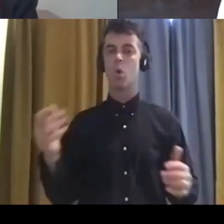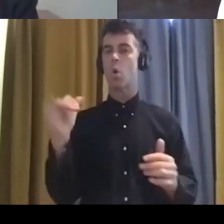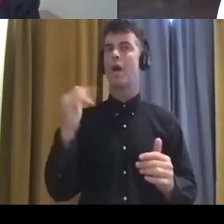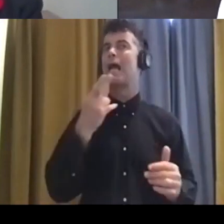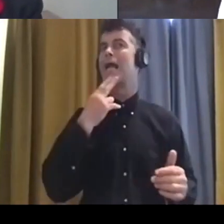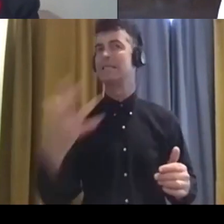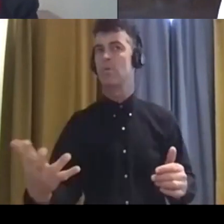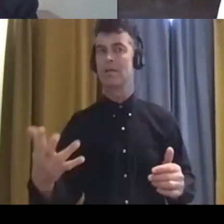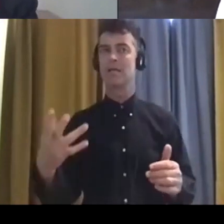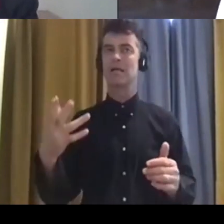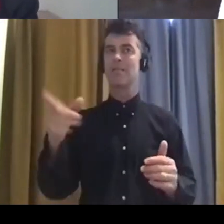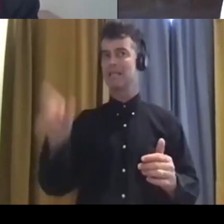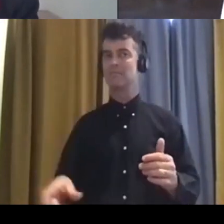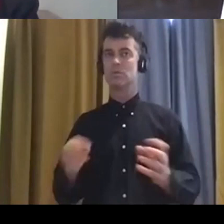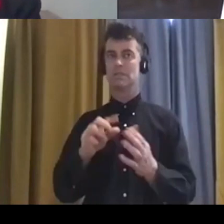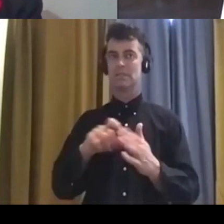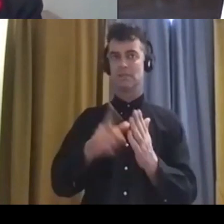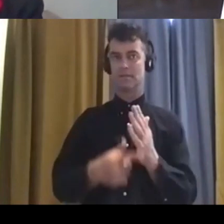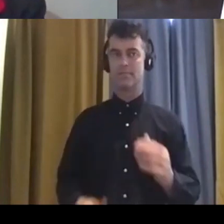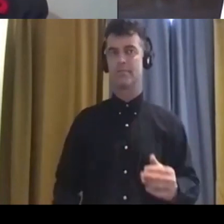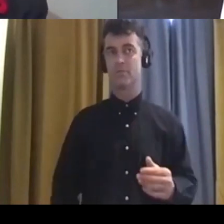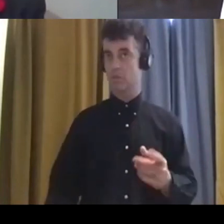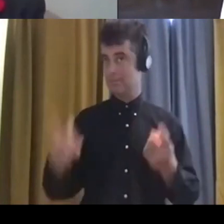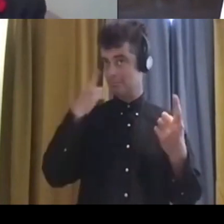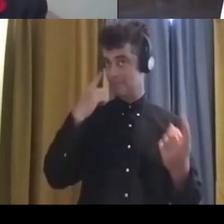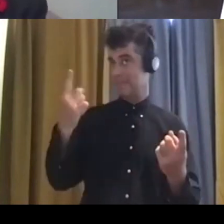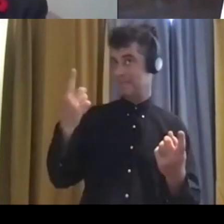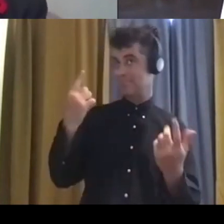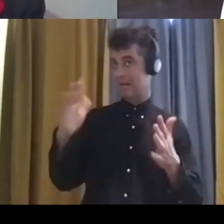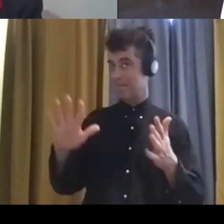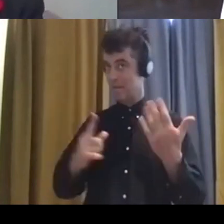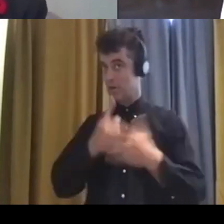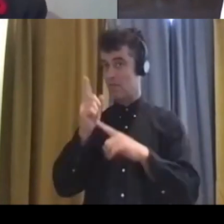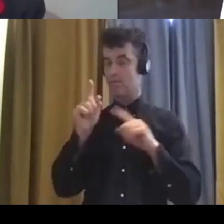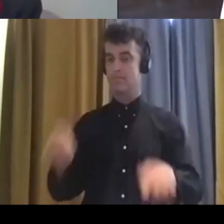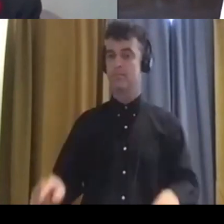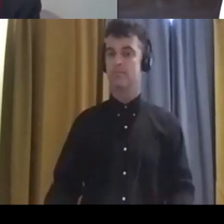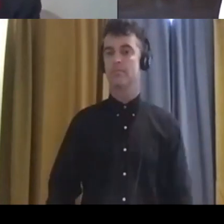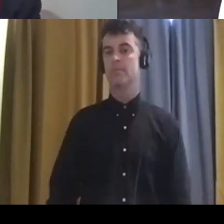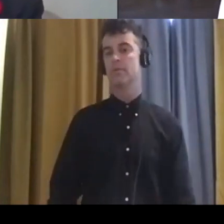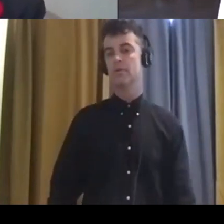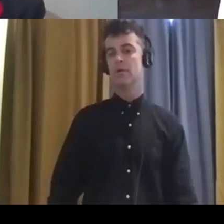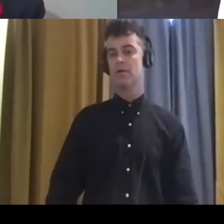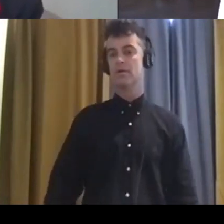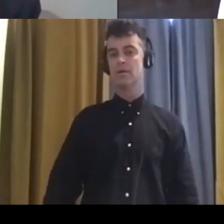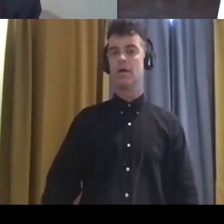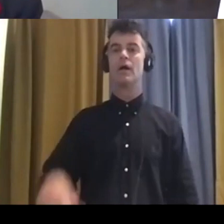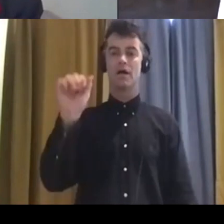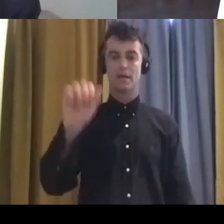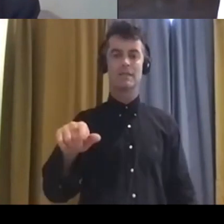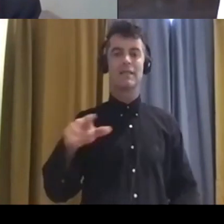customers with disability. Have you seen anything around that at all Rich. The answer I have